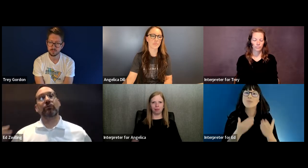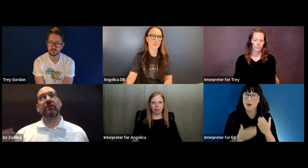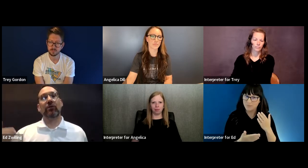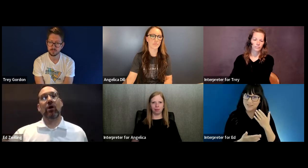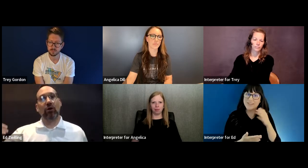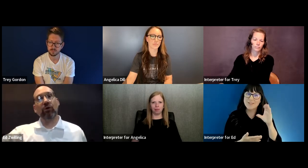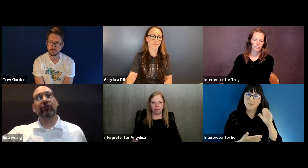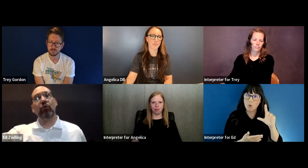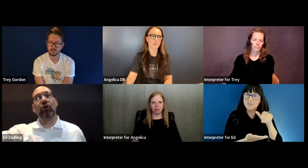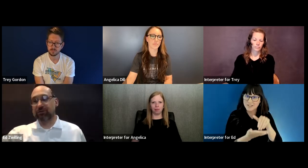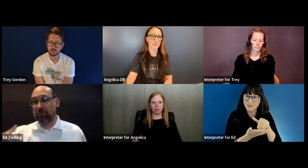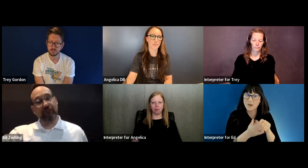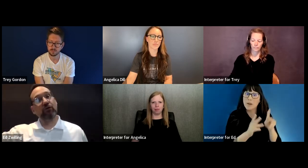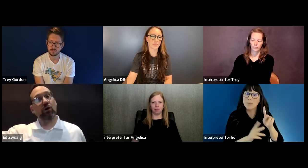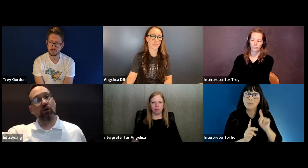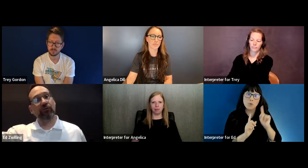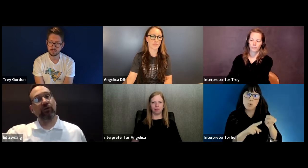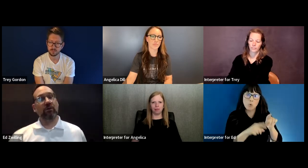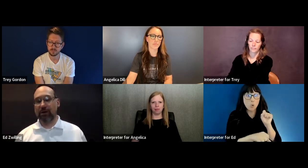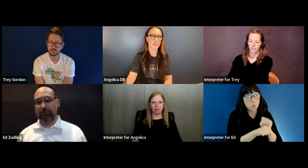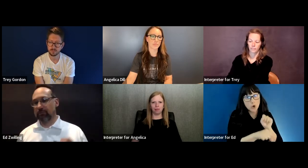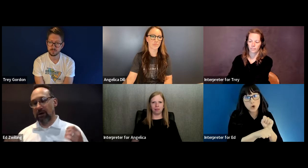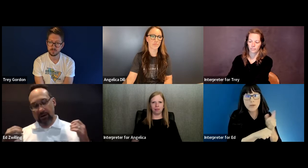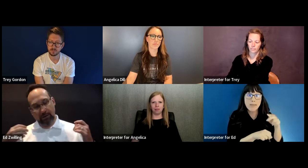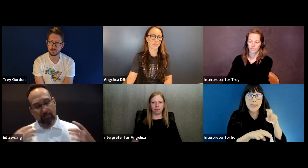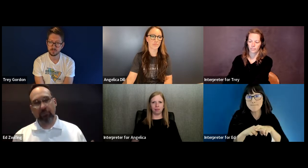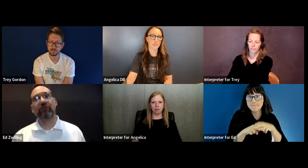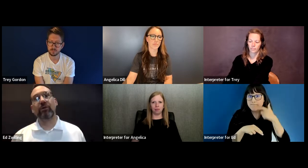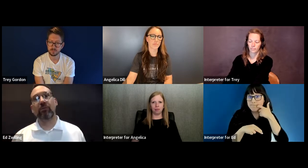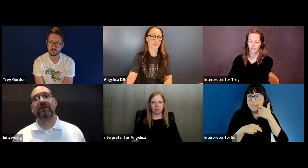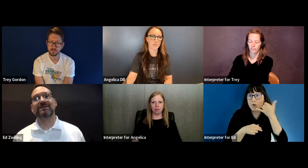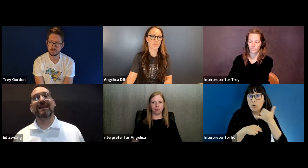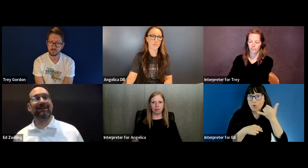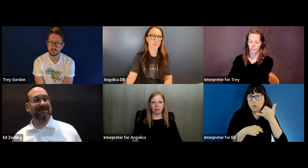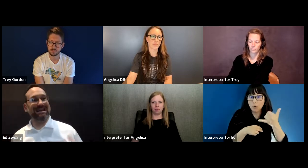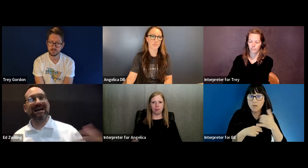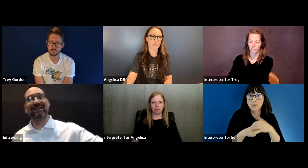people are going to work to make phone calls but a member of the public is likely not going